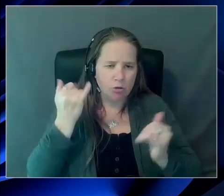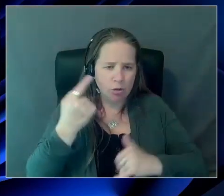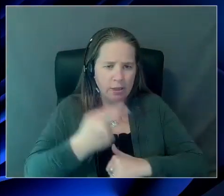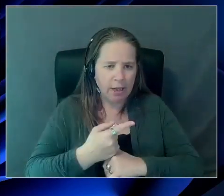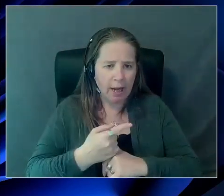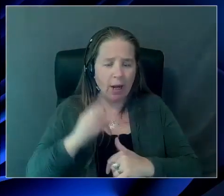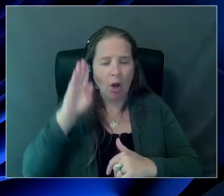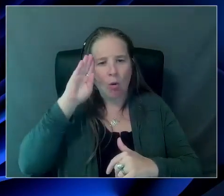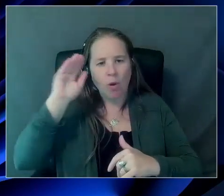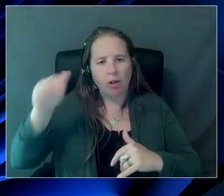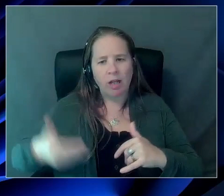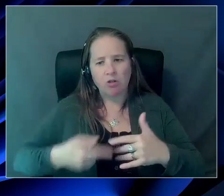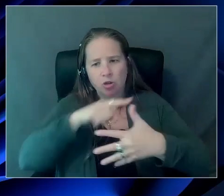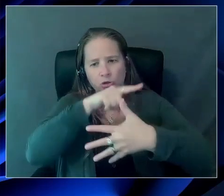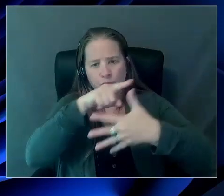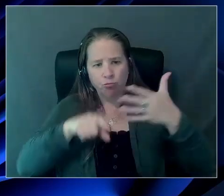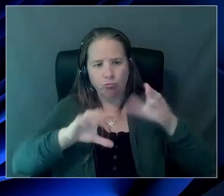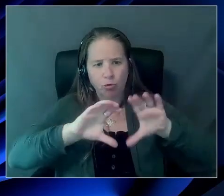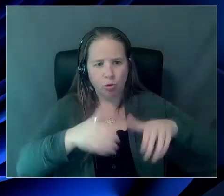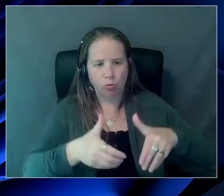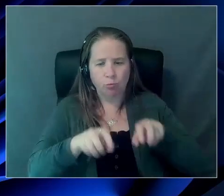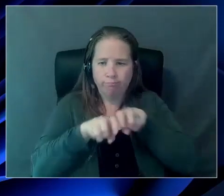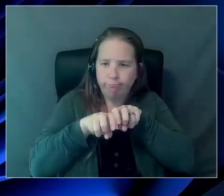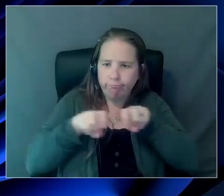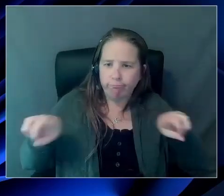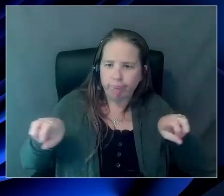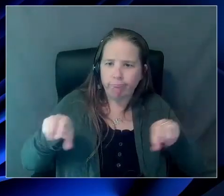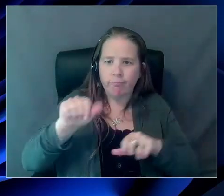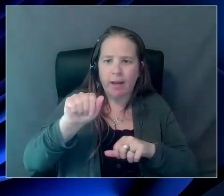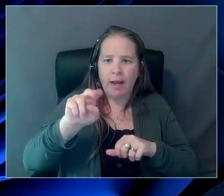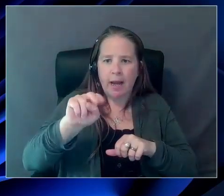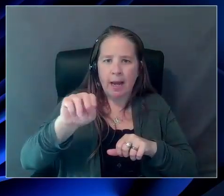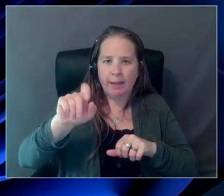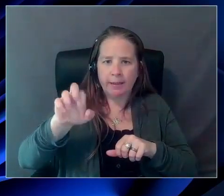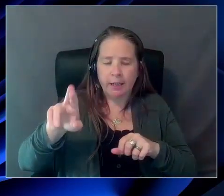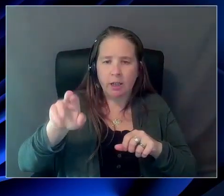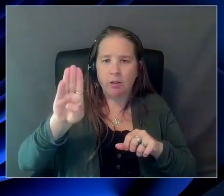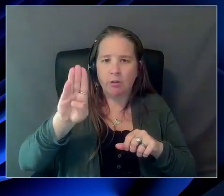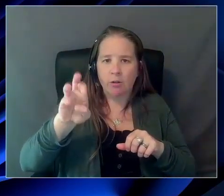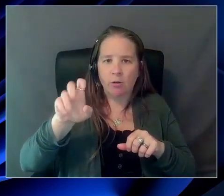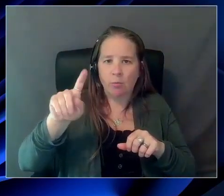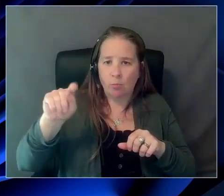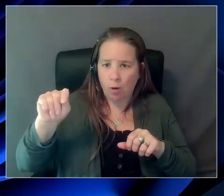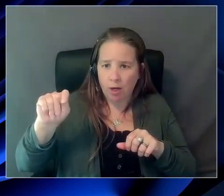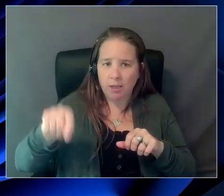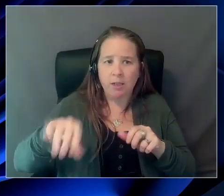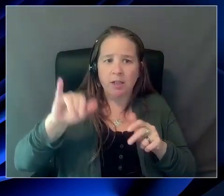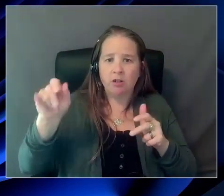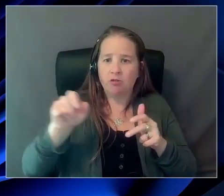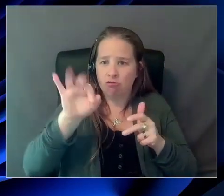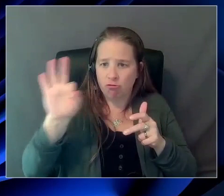introduce you to the rest of the team. The panelists today are Ann Taylor, Brett Humphrey and Jeff Bishop,